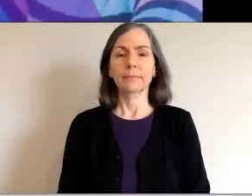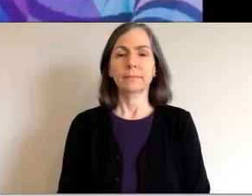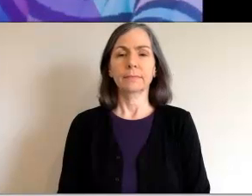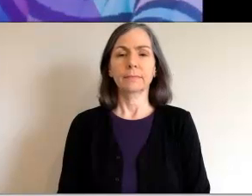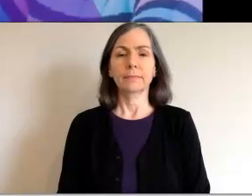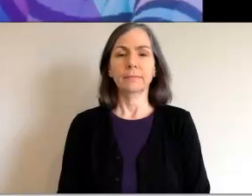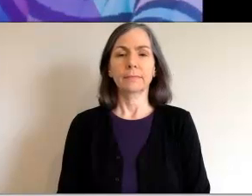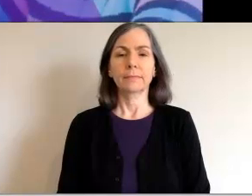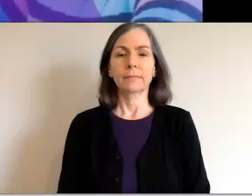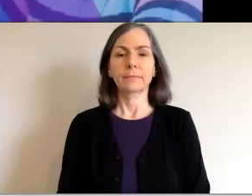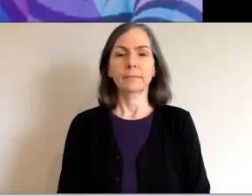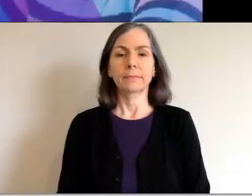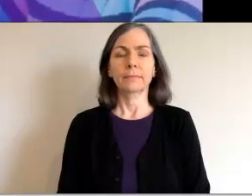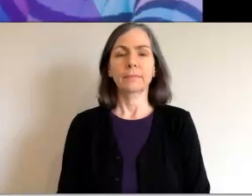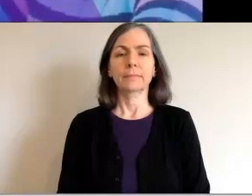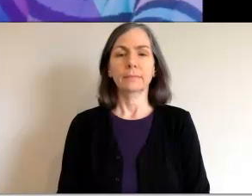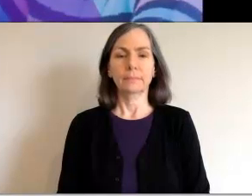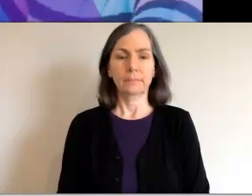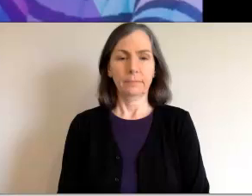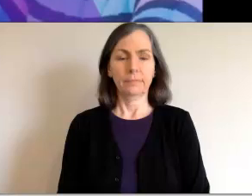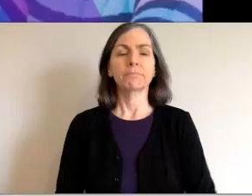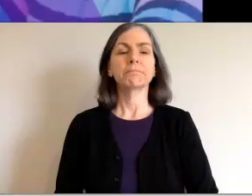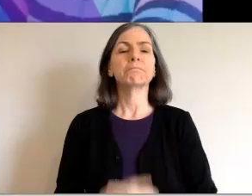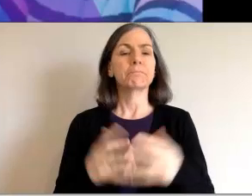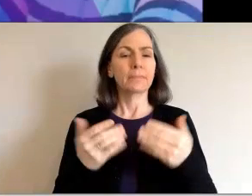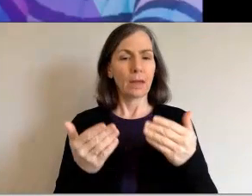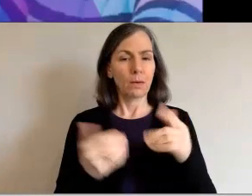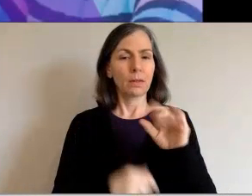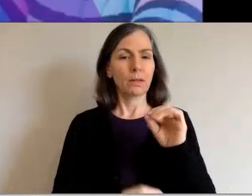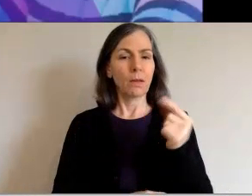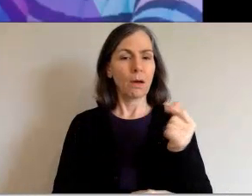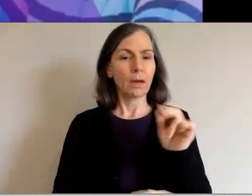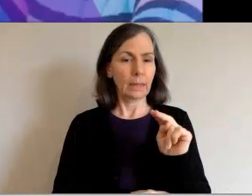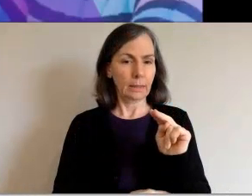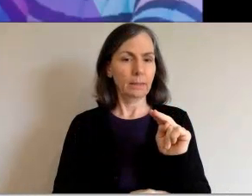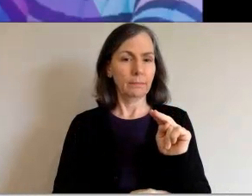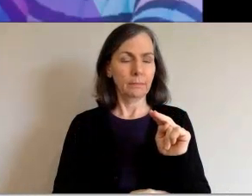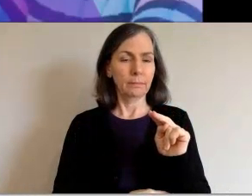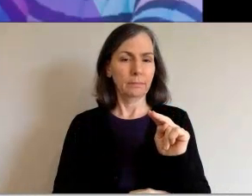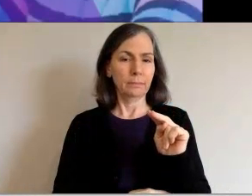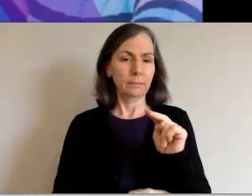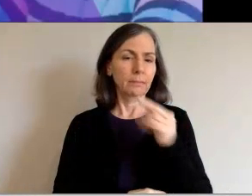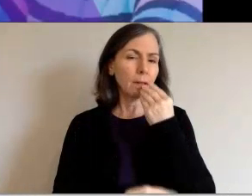And we're going to click the button that says: "Login with Active Directory"